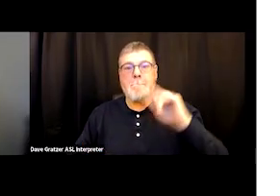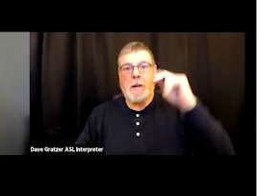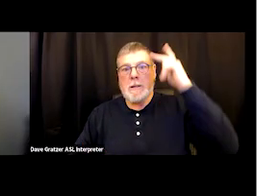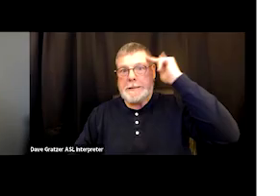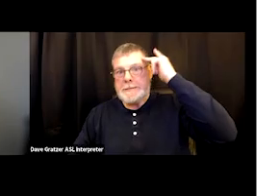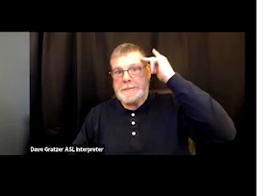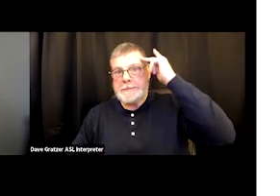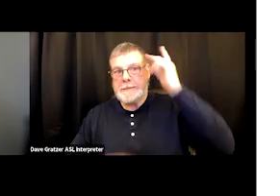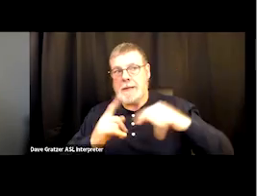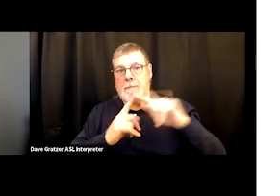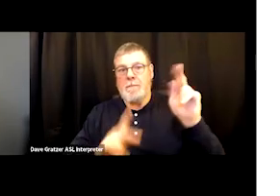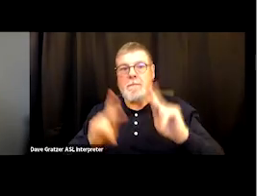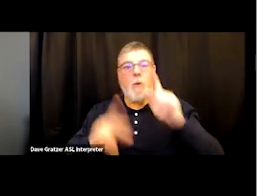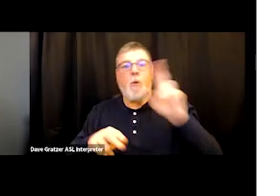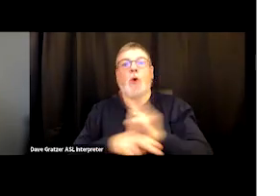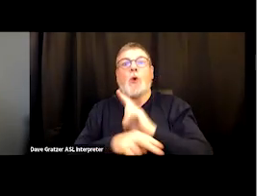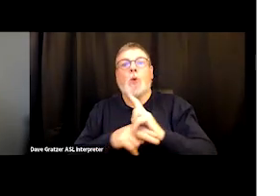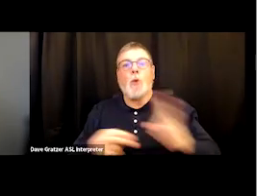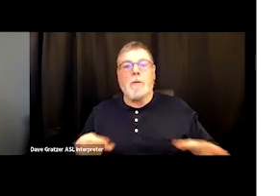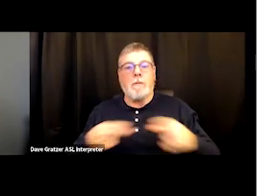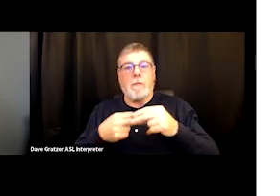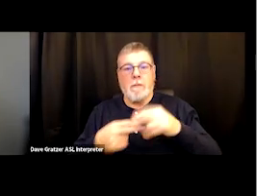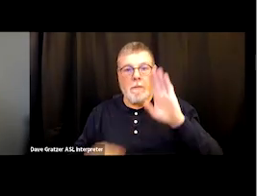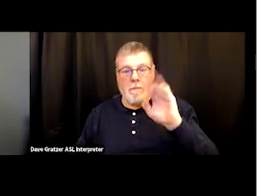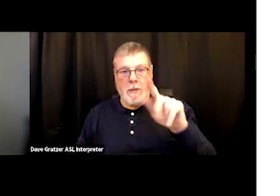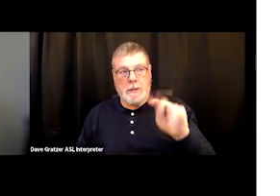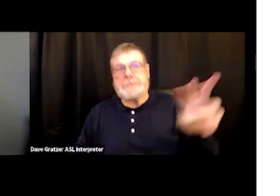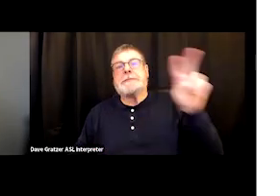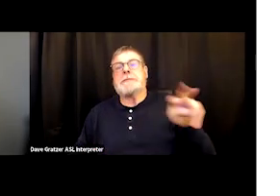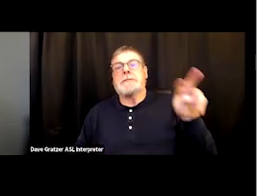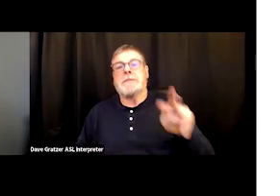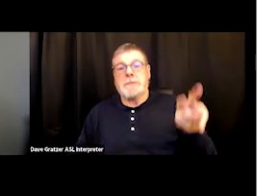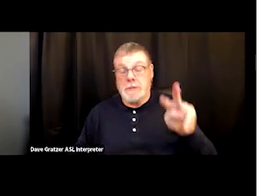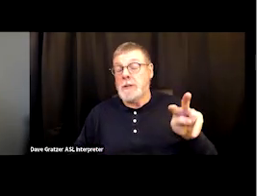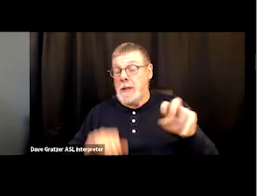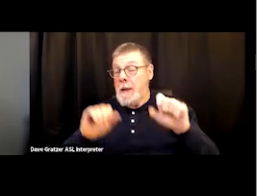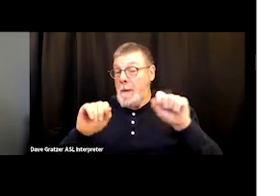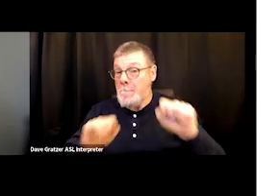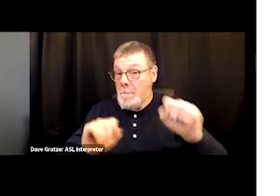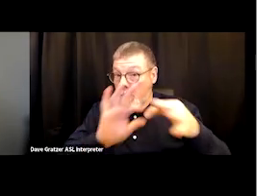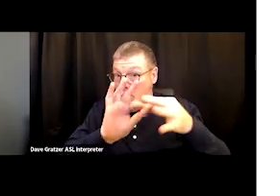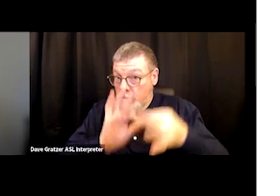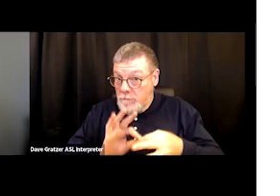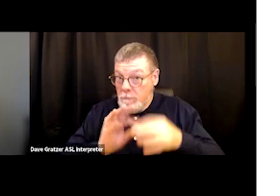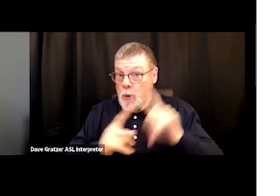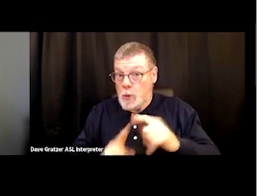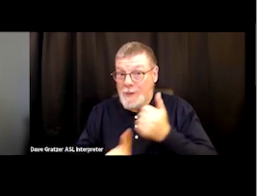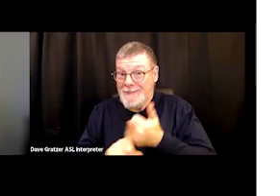about individuals that wore belts, and it was possibly connected to the abuse he experience growing up.